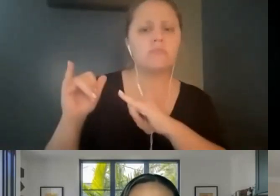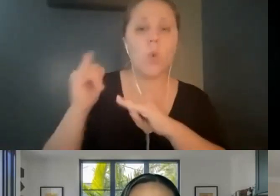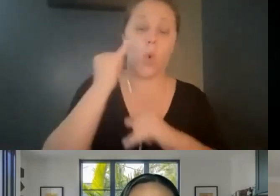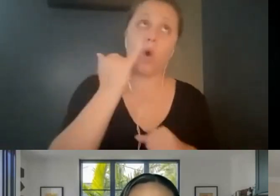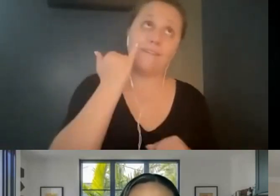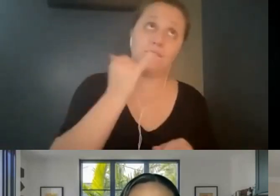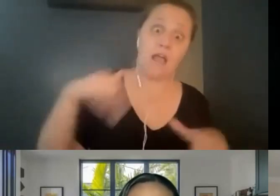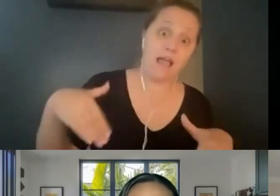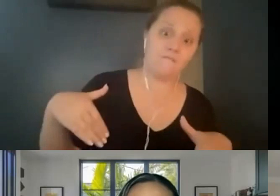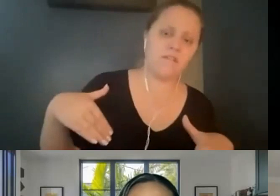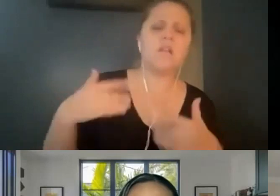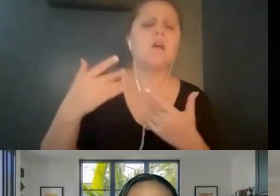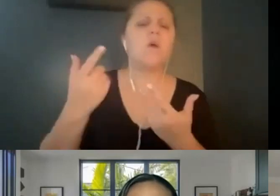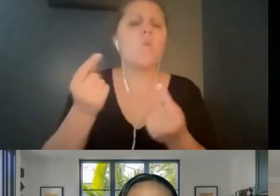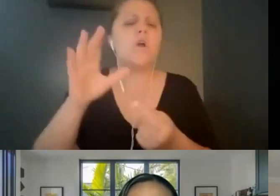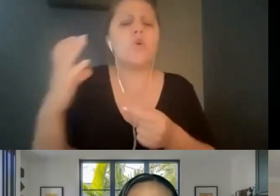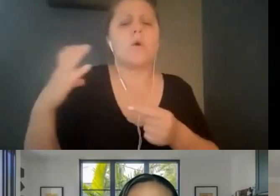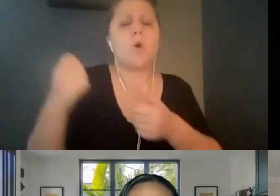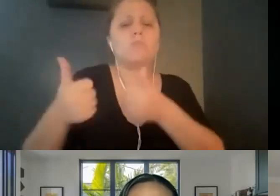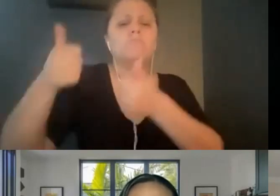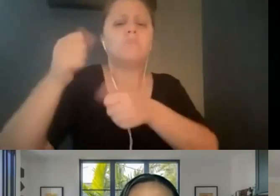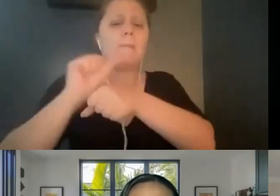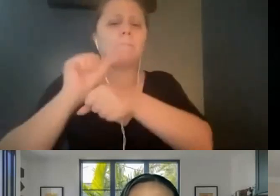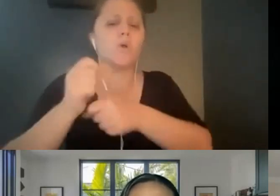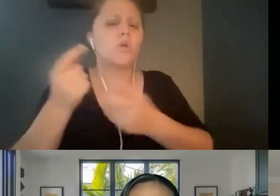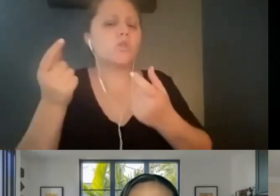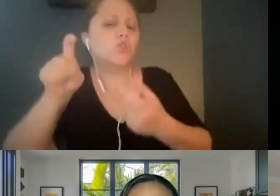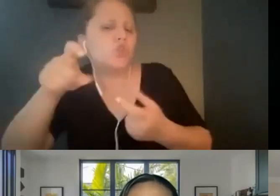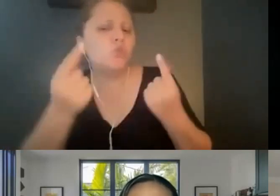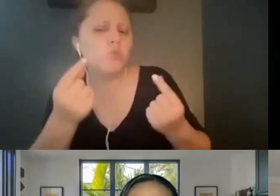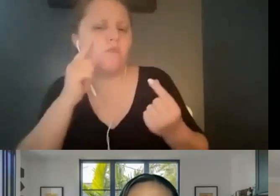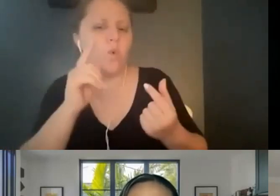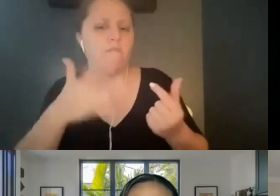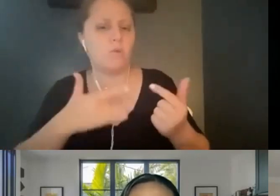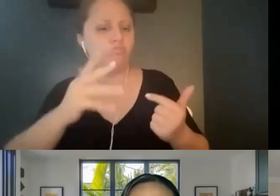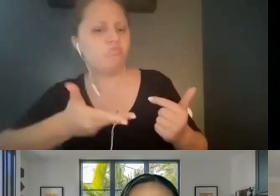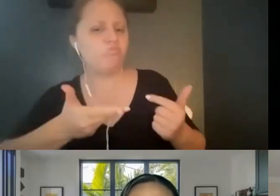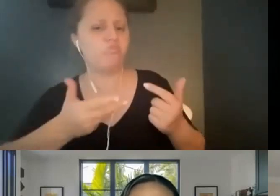have you feel like you had an equal seat at the table? Joe, Today I do feel.